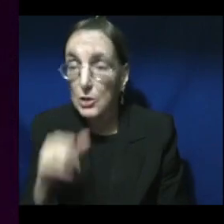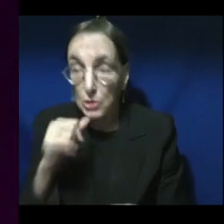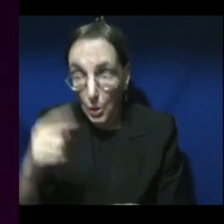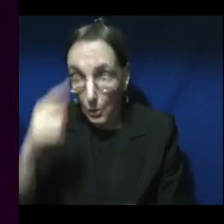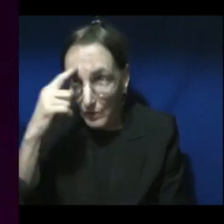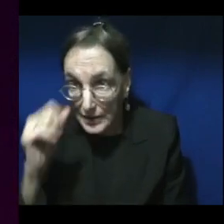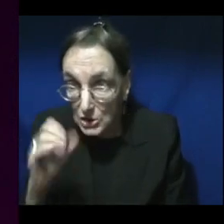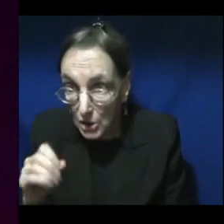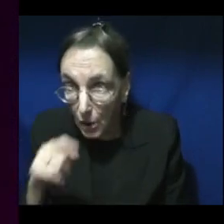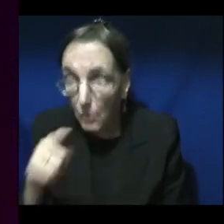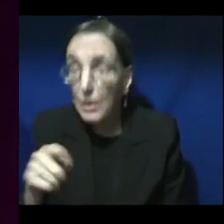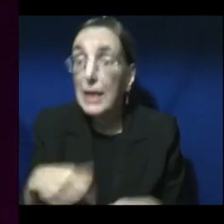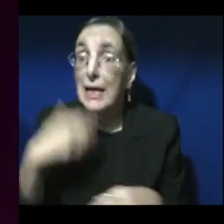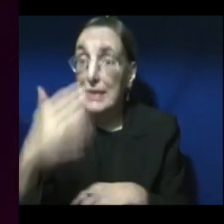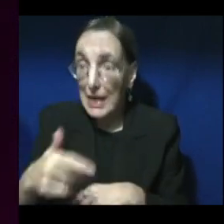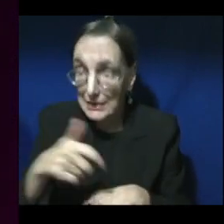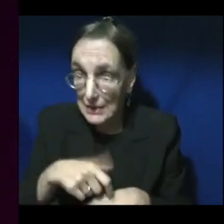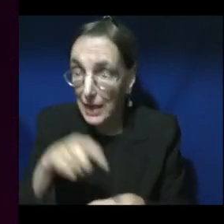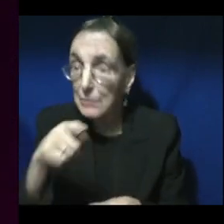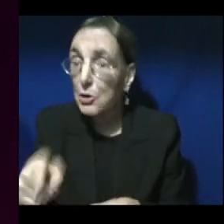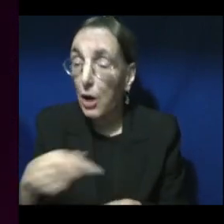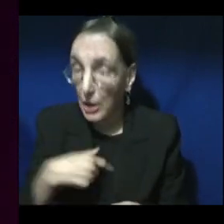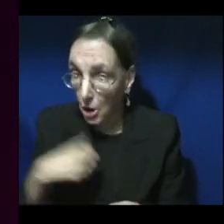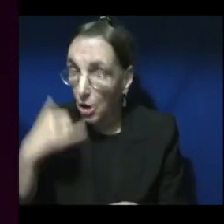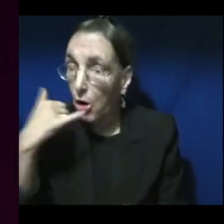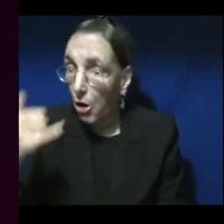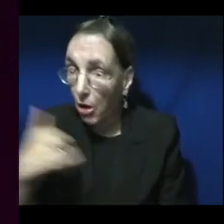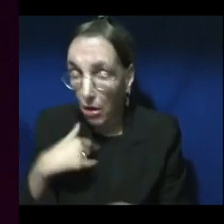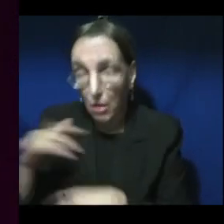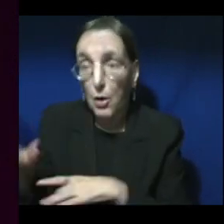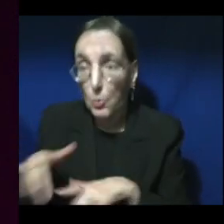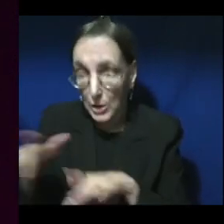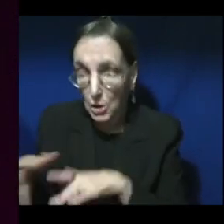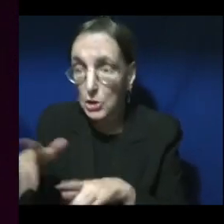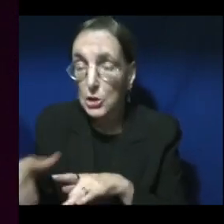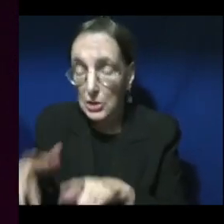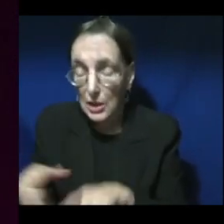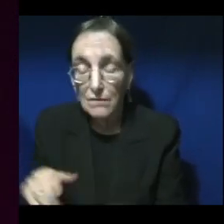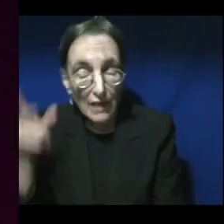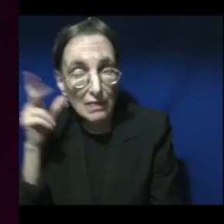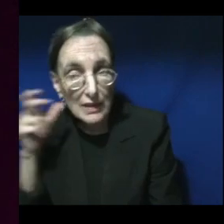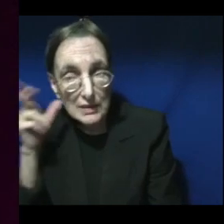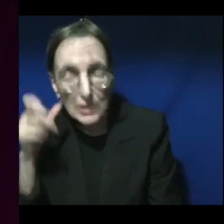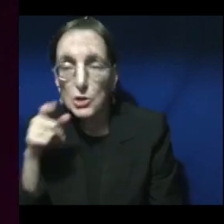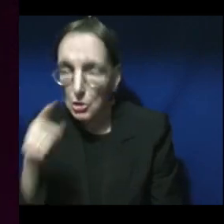transcribe it, highlight all the hesitations. You will be embarrassed about how often you hesitate.